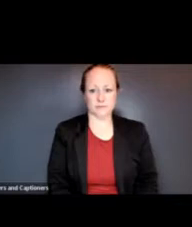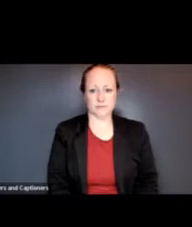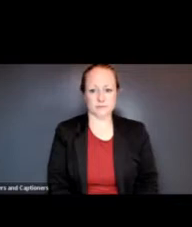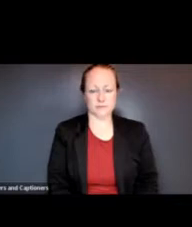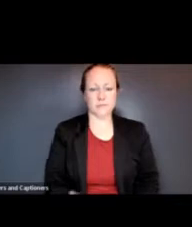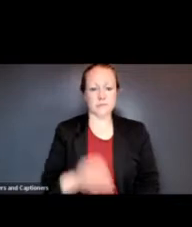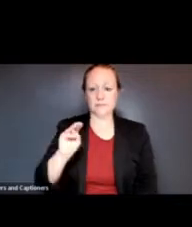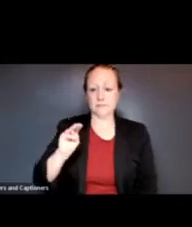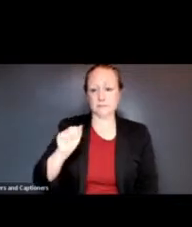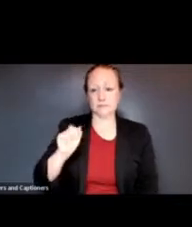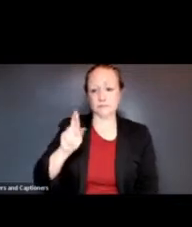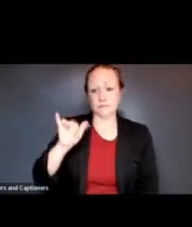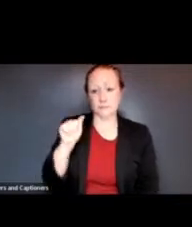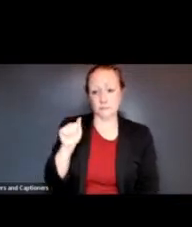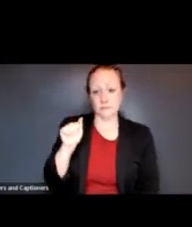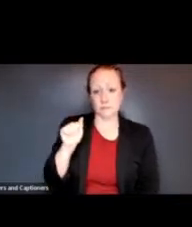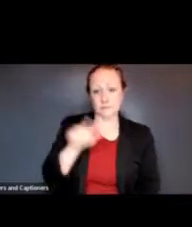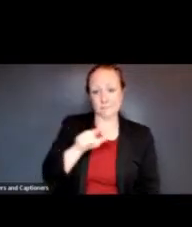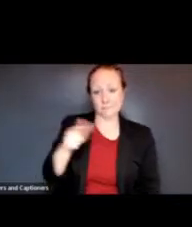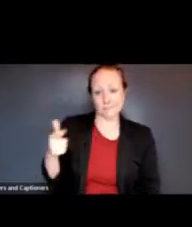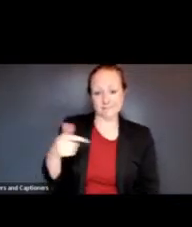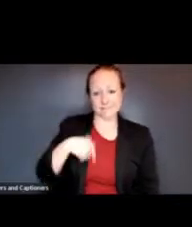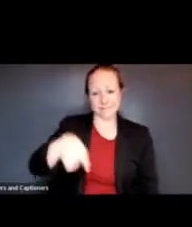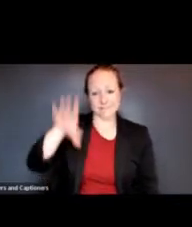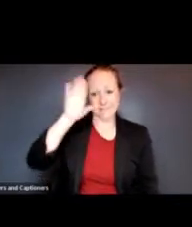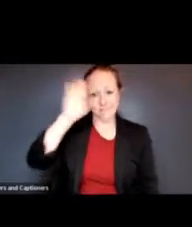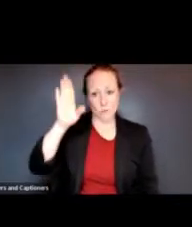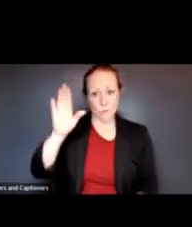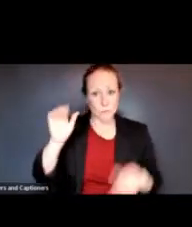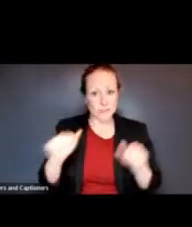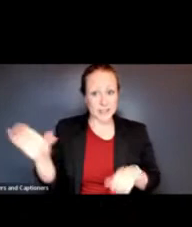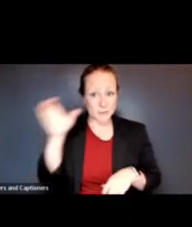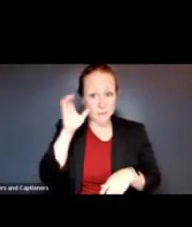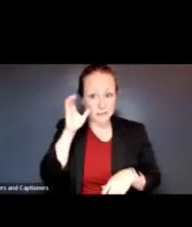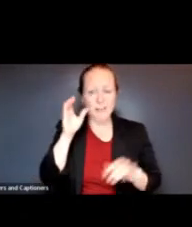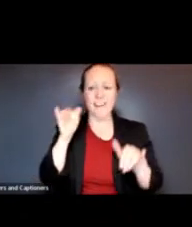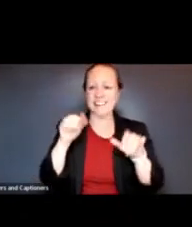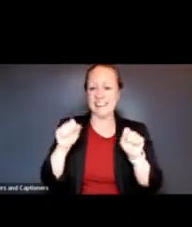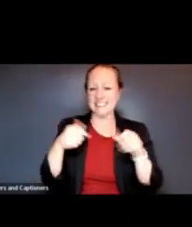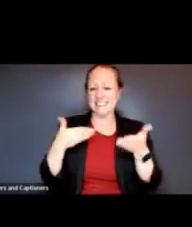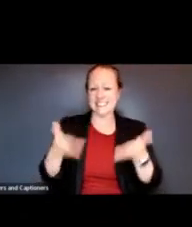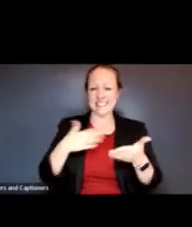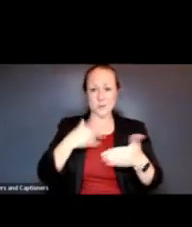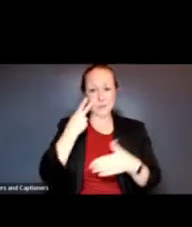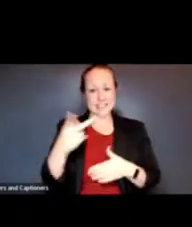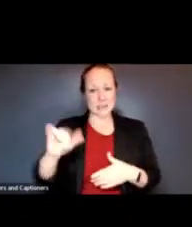I think you're up next morning. Maria Crowley: There. I can you hear me? There I am. Hi,